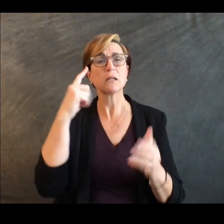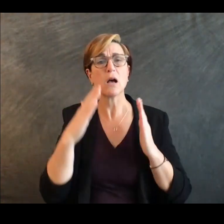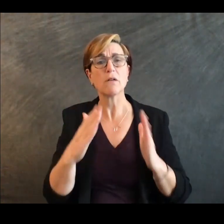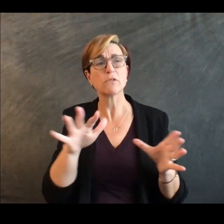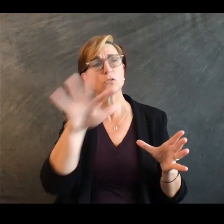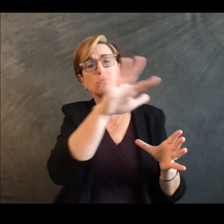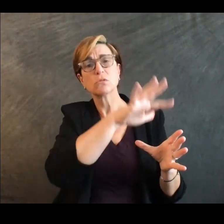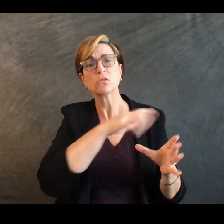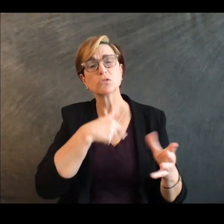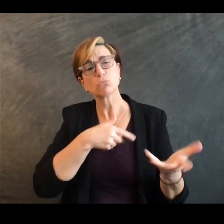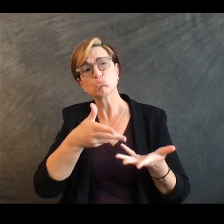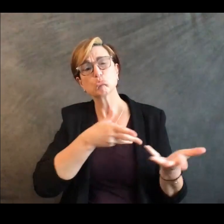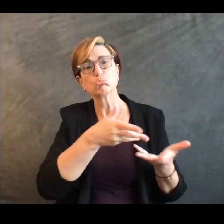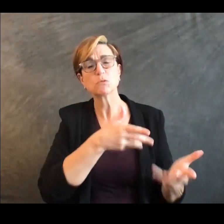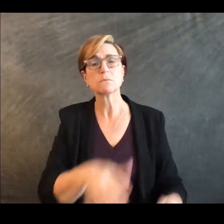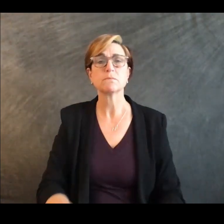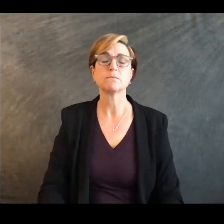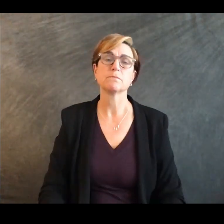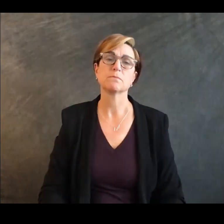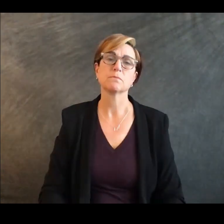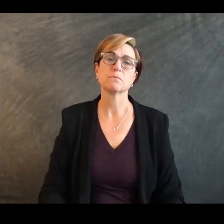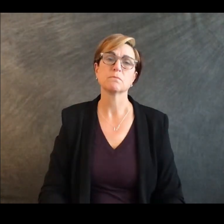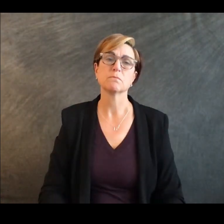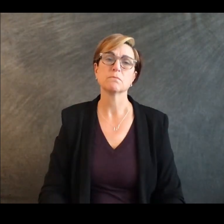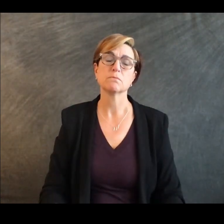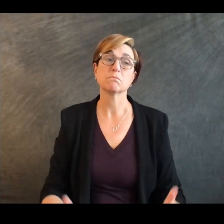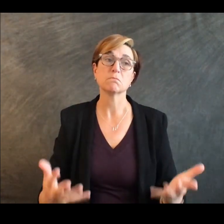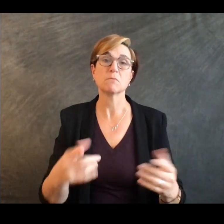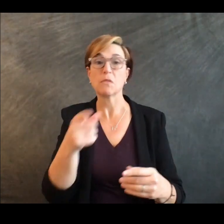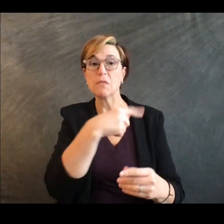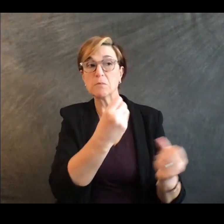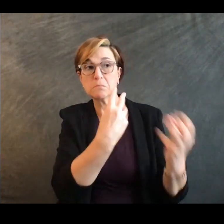with respect to talking to us about equipment and equipment knees giving us